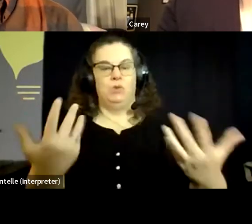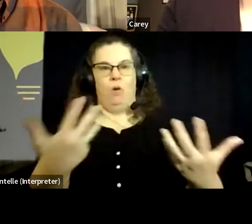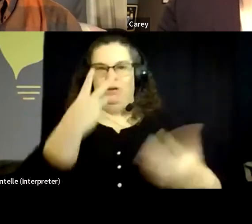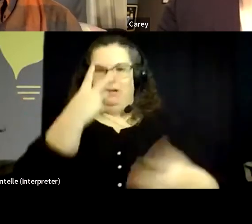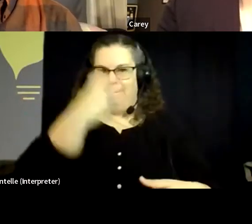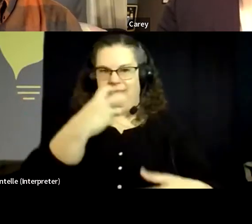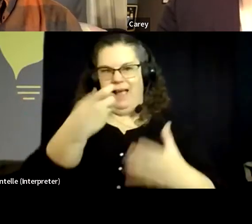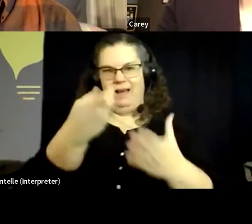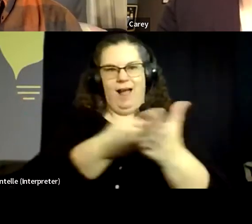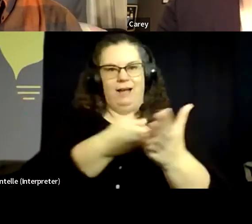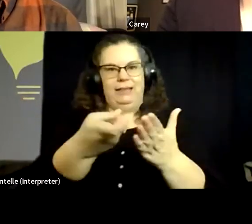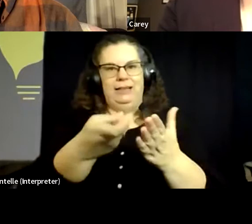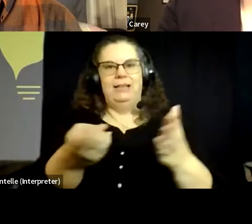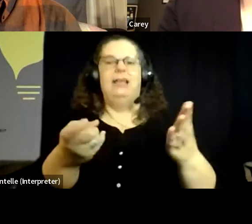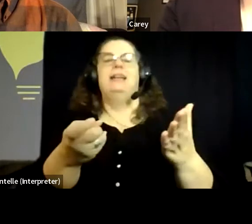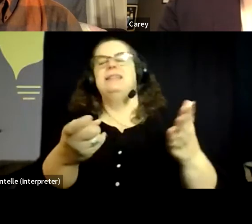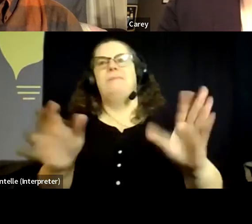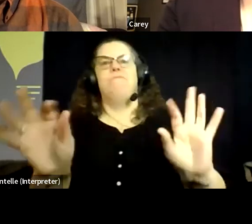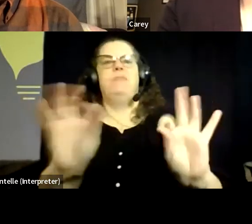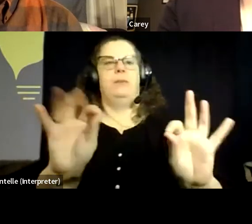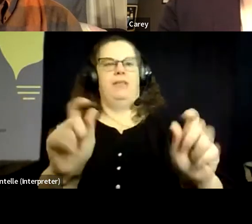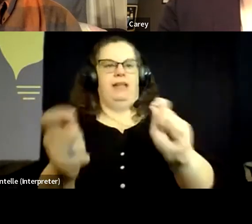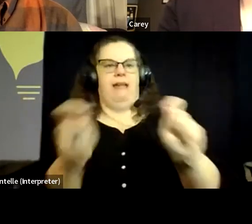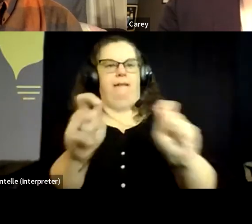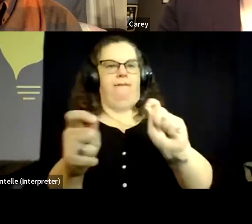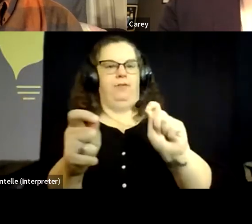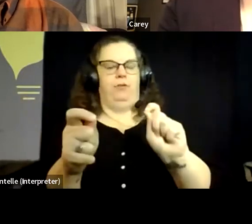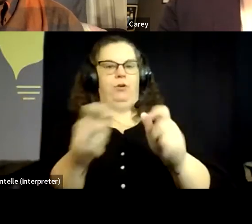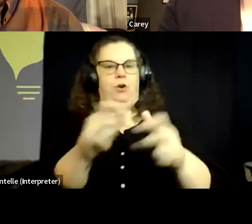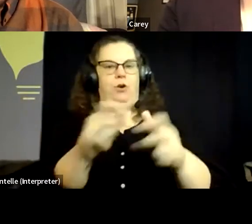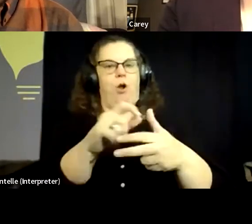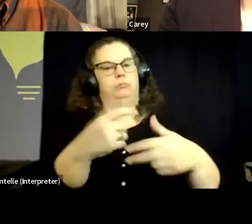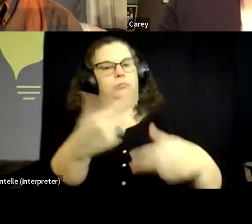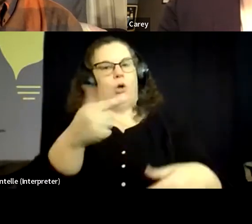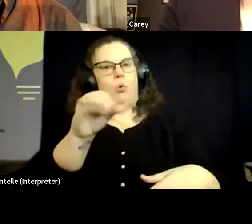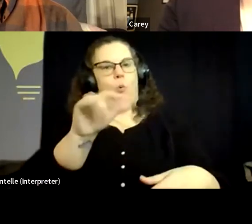minimally perspective sport. Our